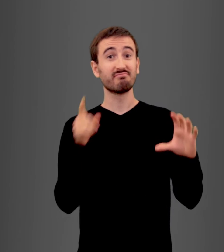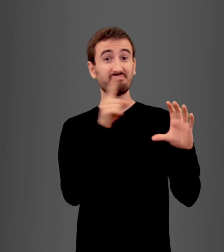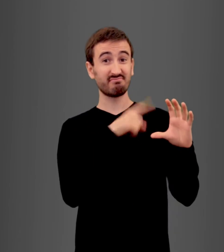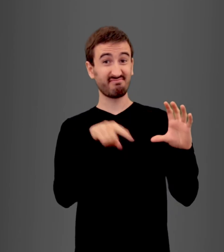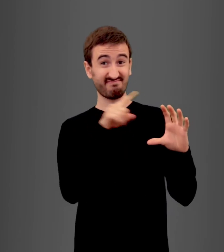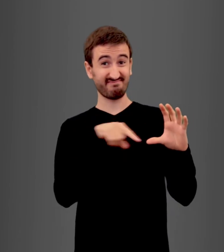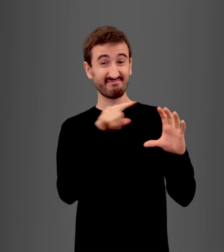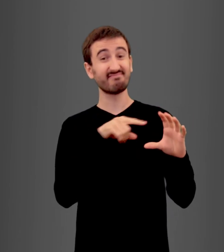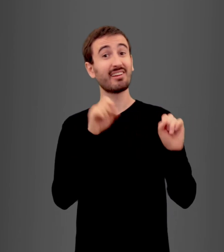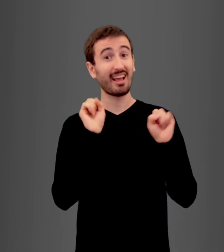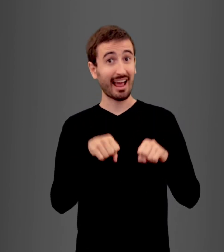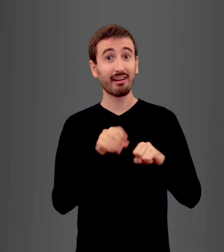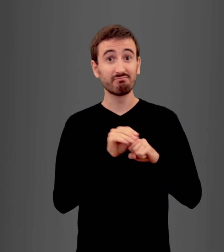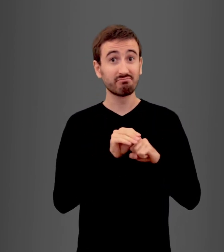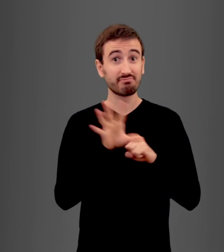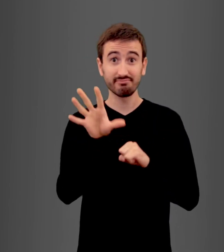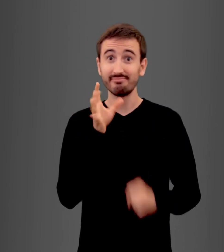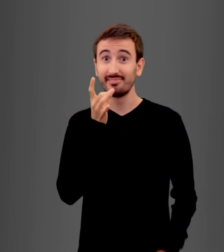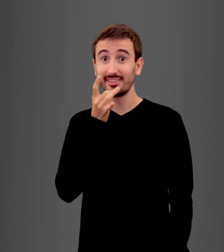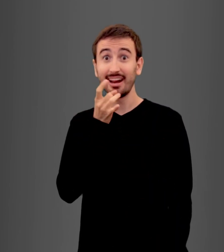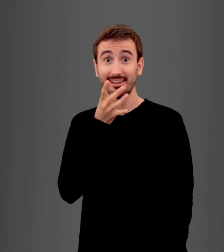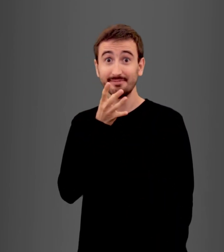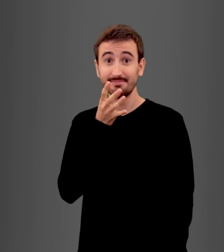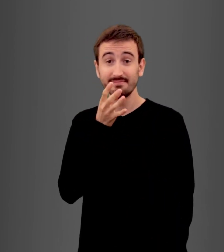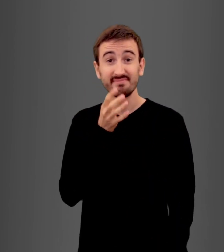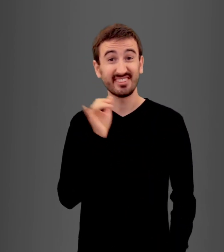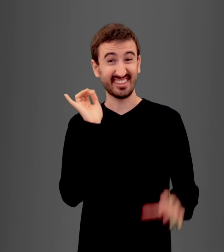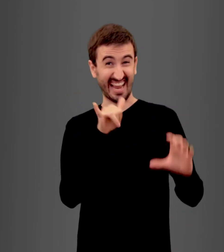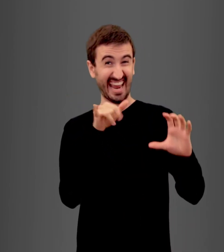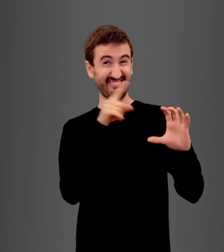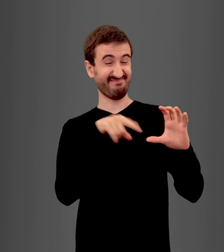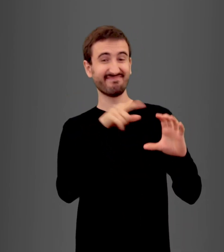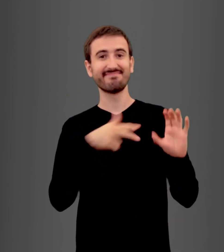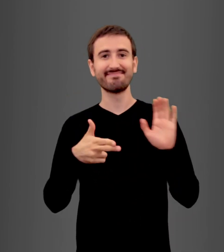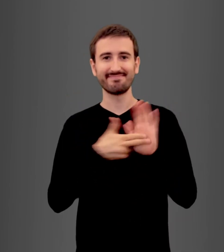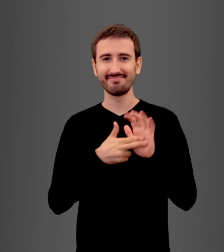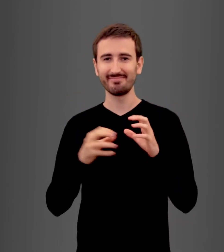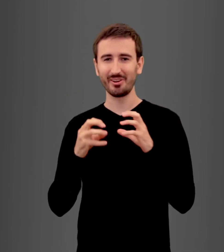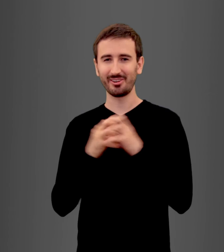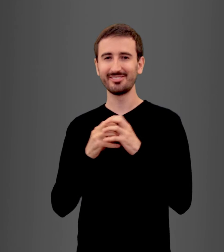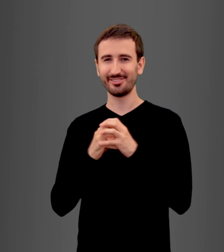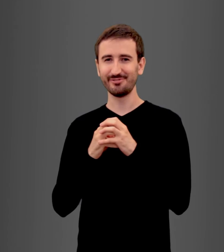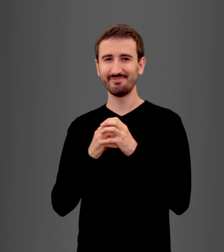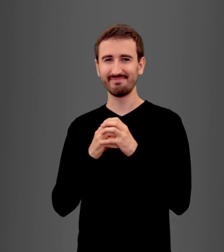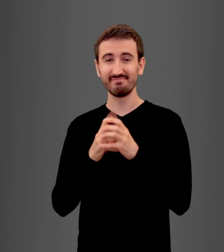Some defects may emit light; these defects are known as color centers.